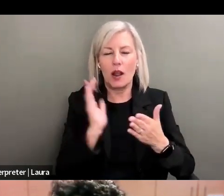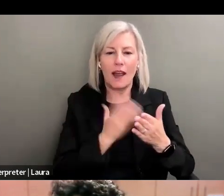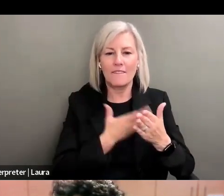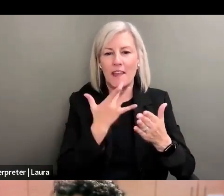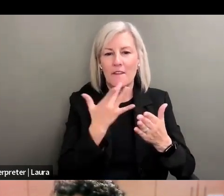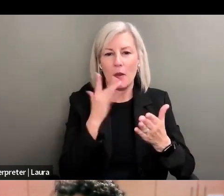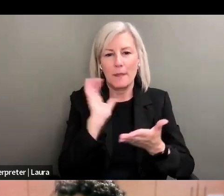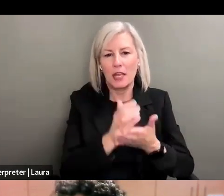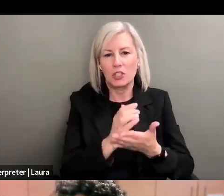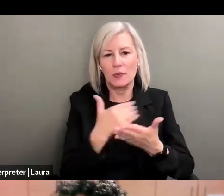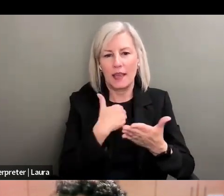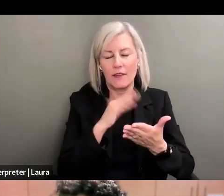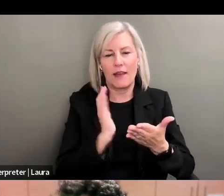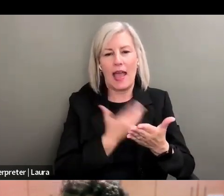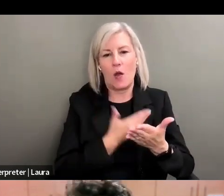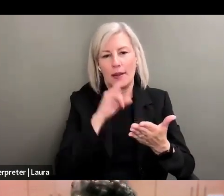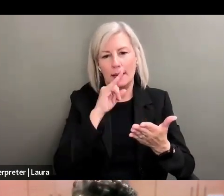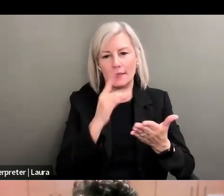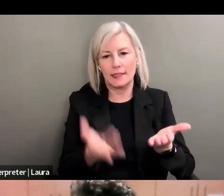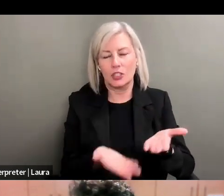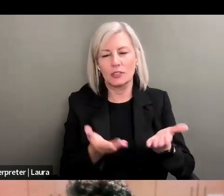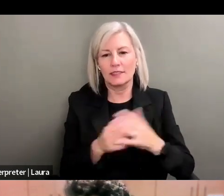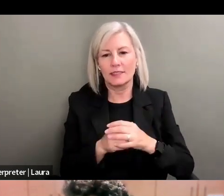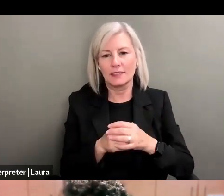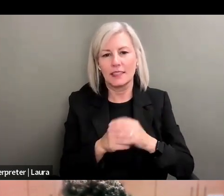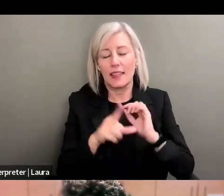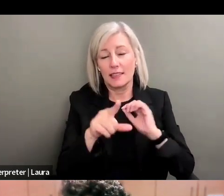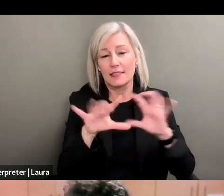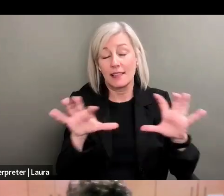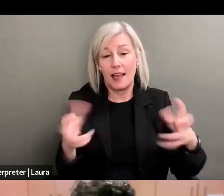that we have of our kids here at the end. This class was very close and